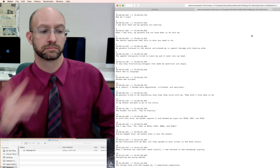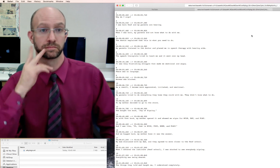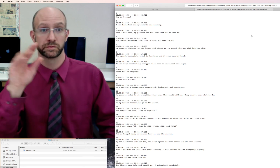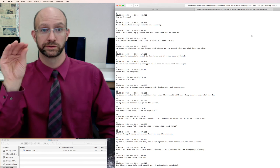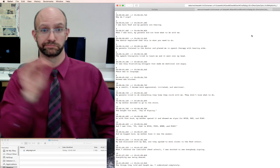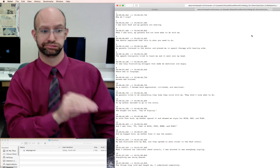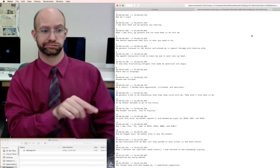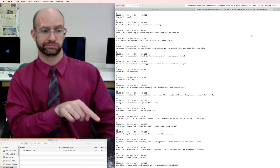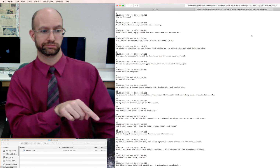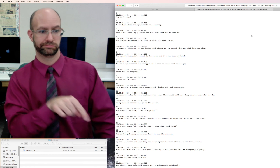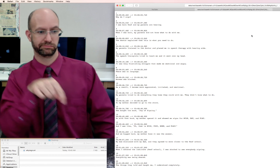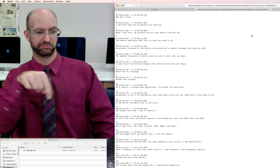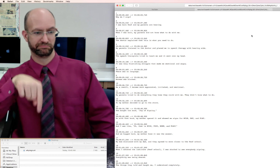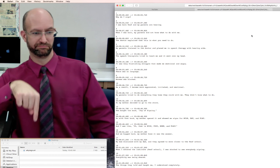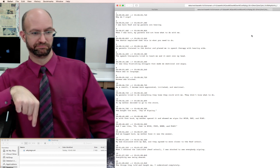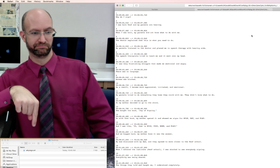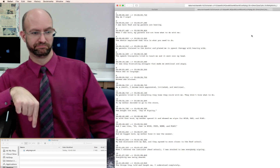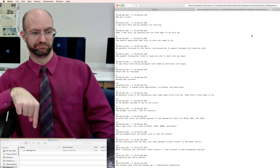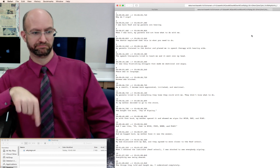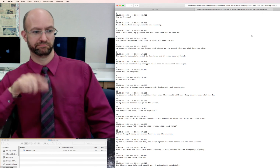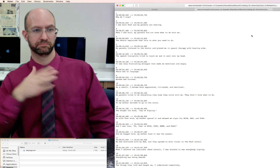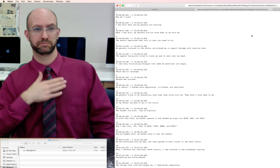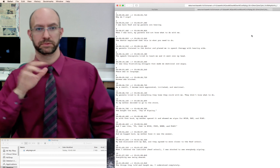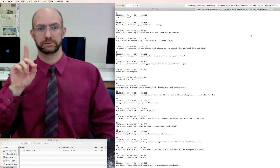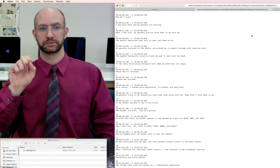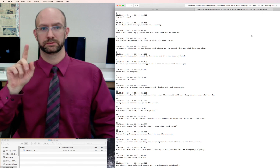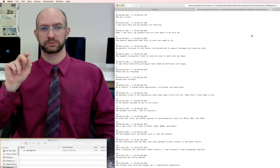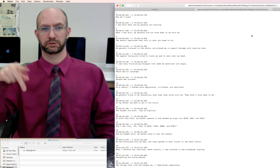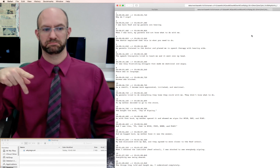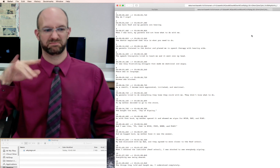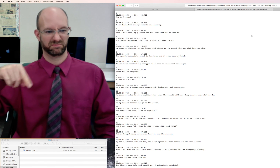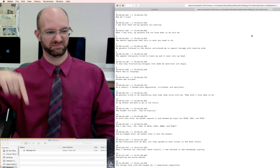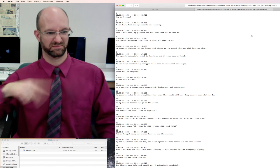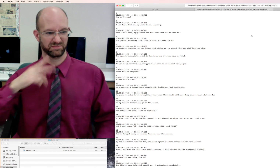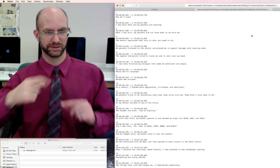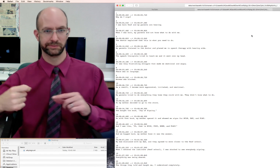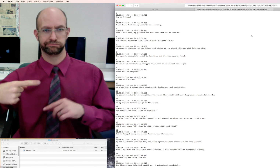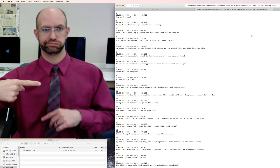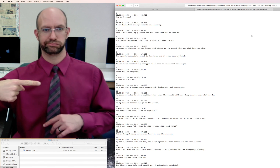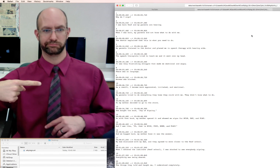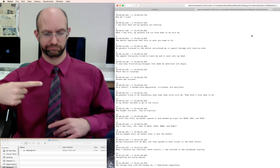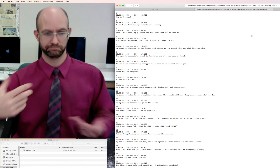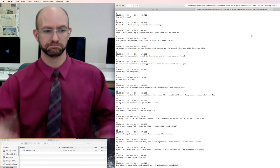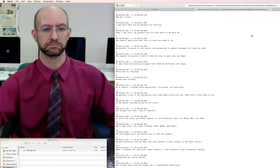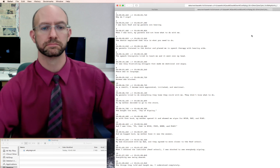You can see I saved it onto the desktop. See the window below. You see it showed up.